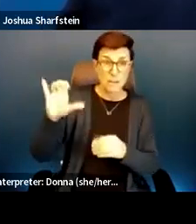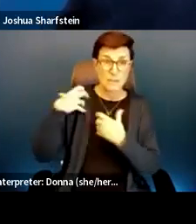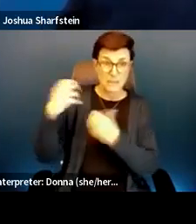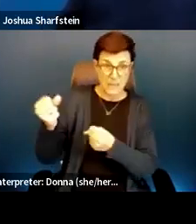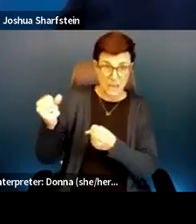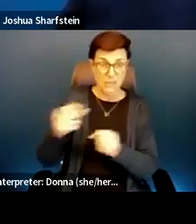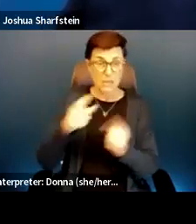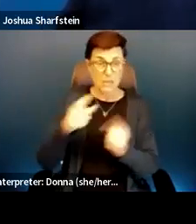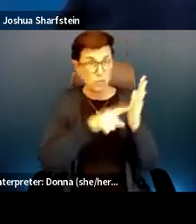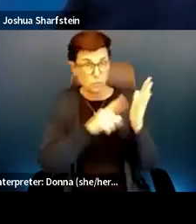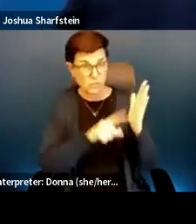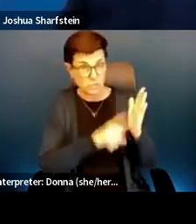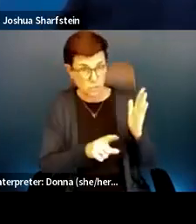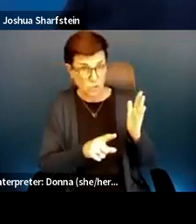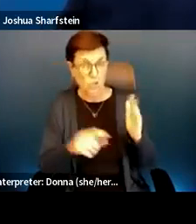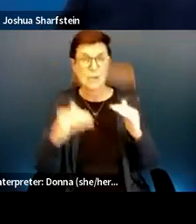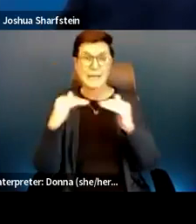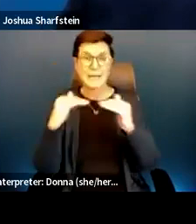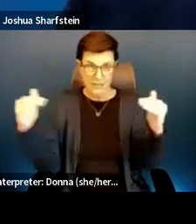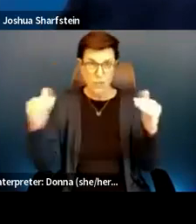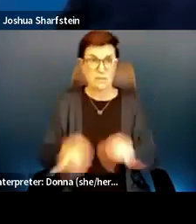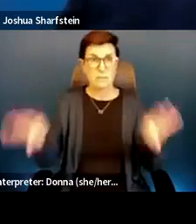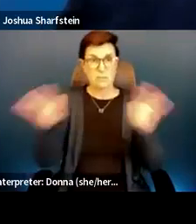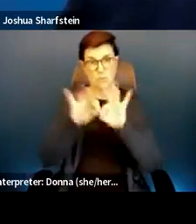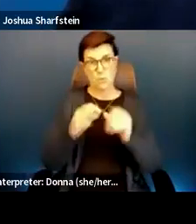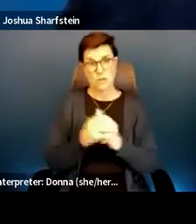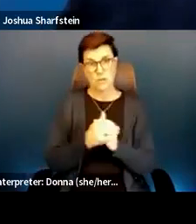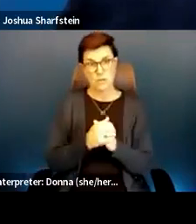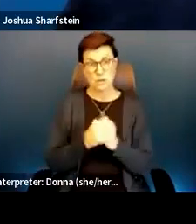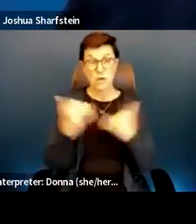At the moment the promotion system is built on papers